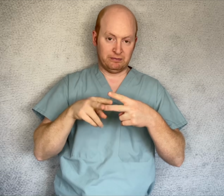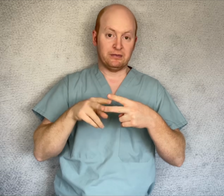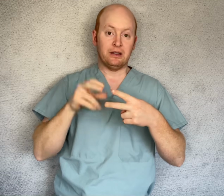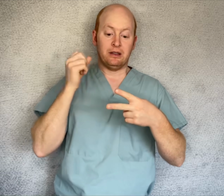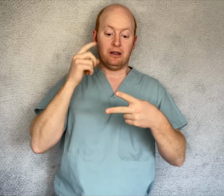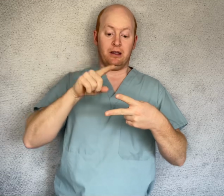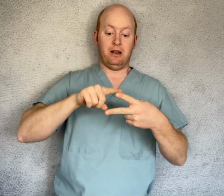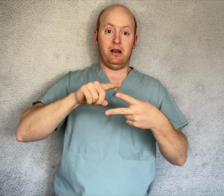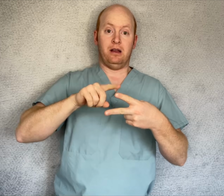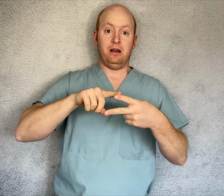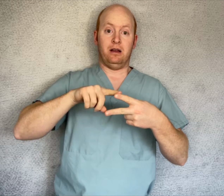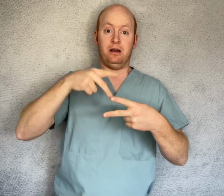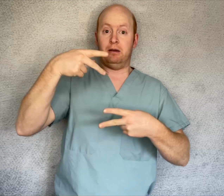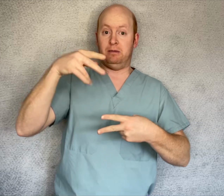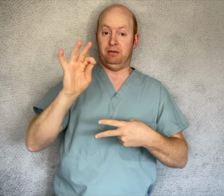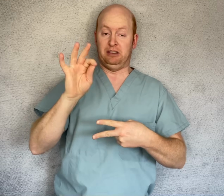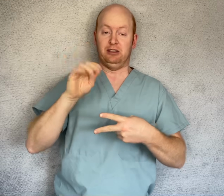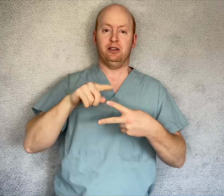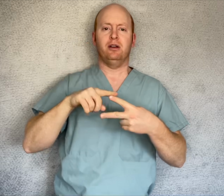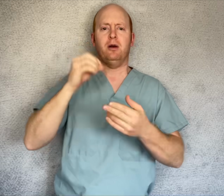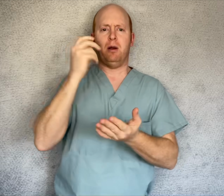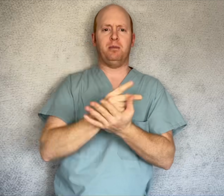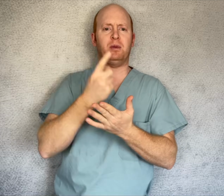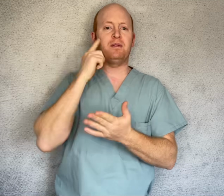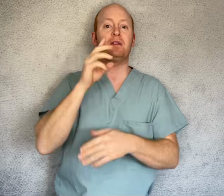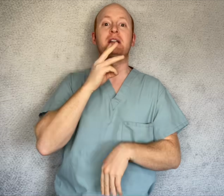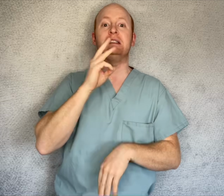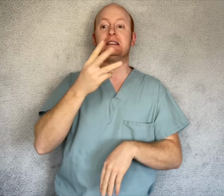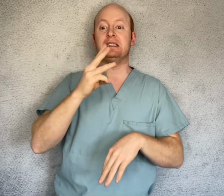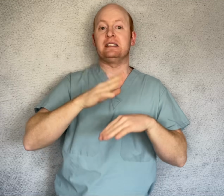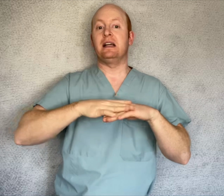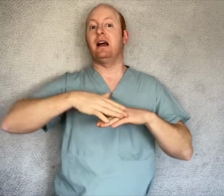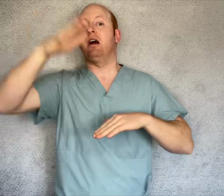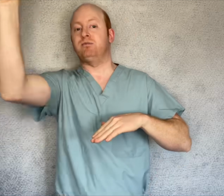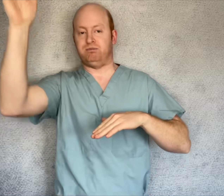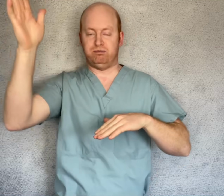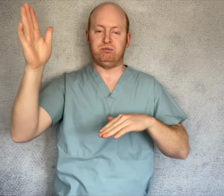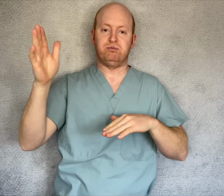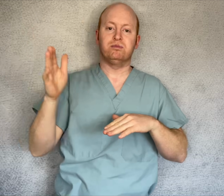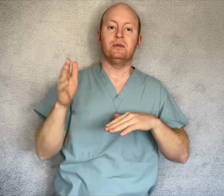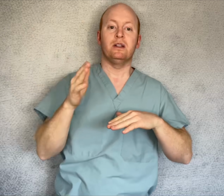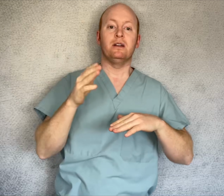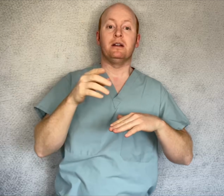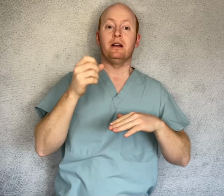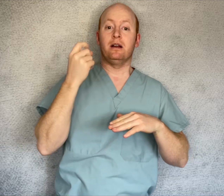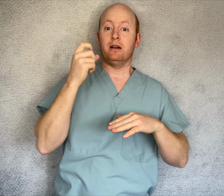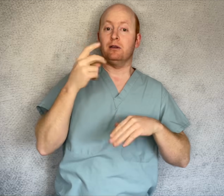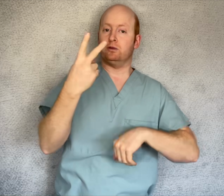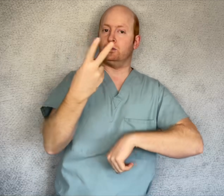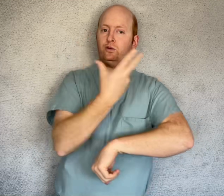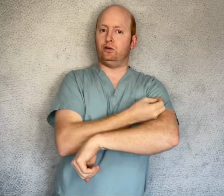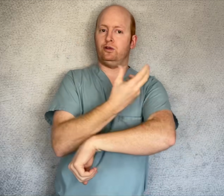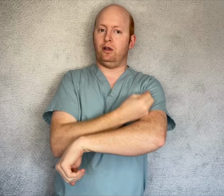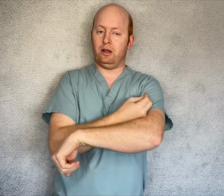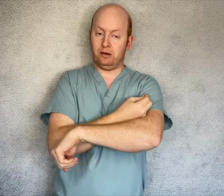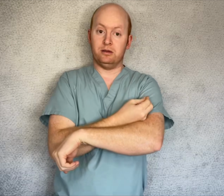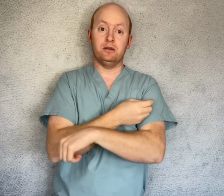Pfizer has been approved for all ages above 16 and is given in two shots,